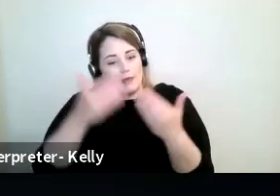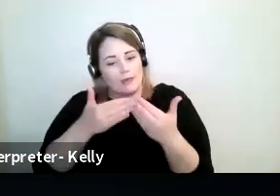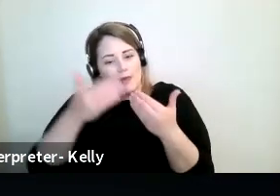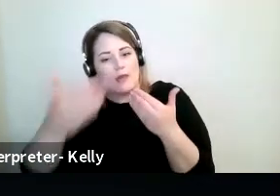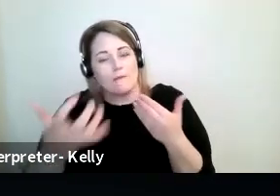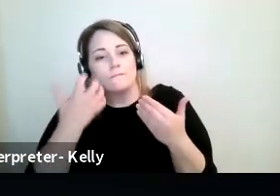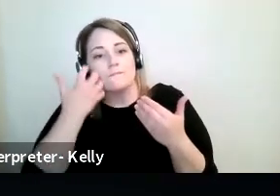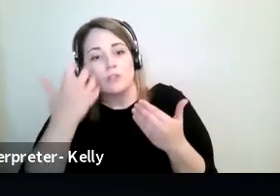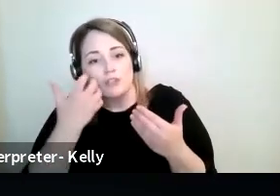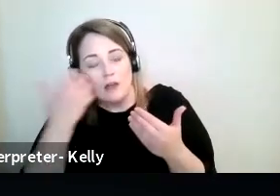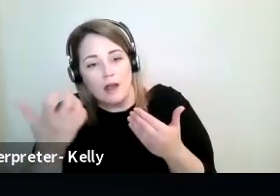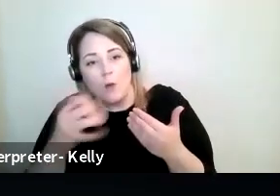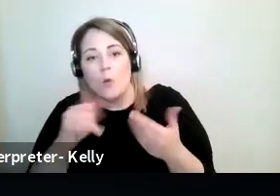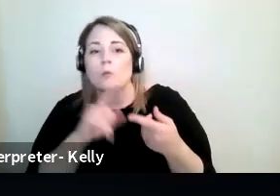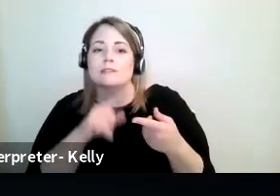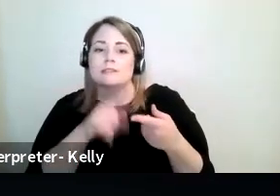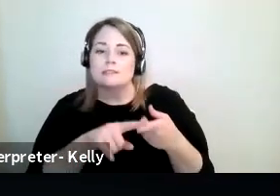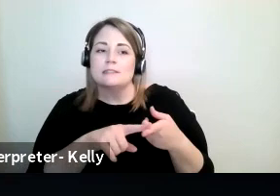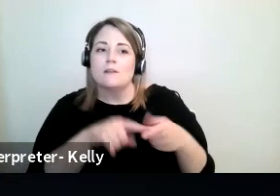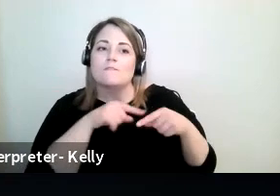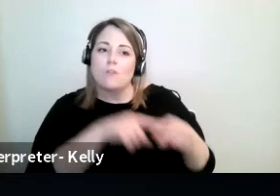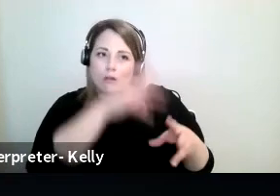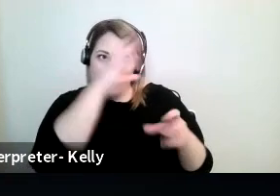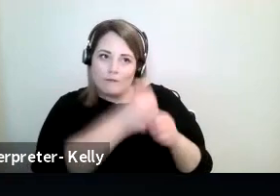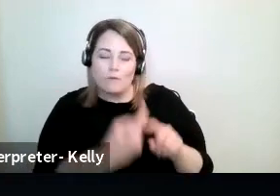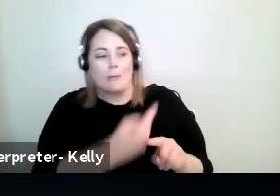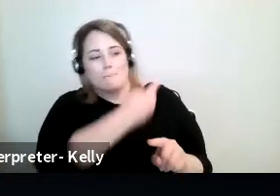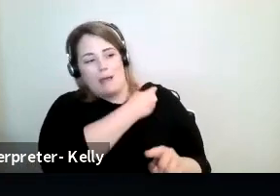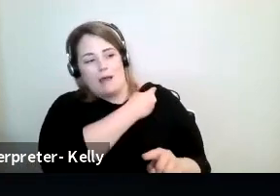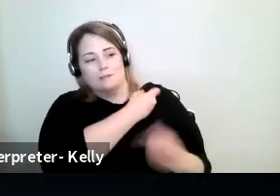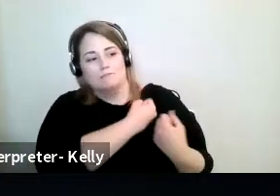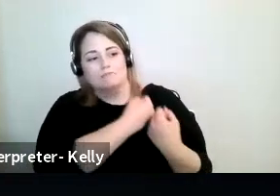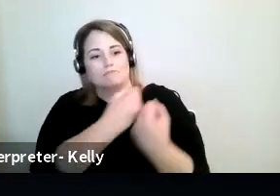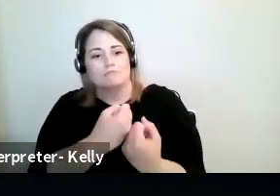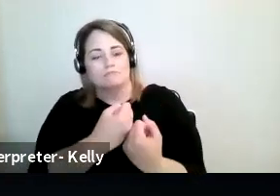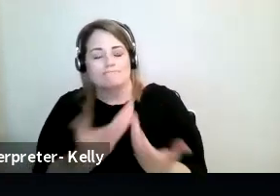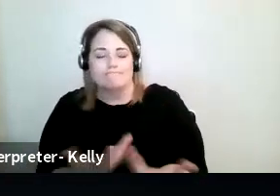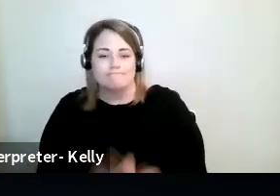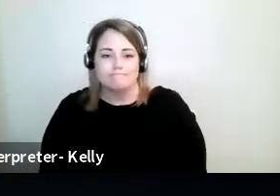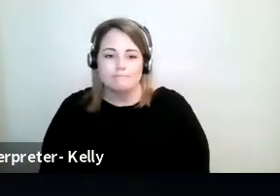are we still informed by the past and what it was? LISA: Yeah. Absolutely. And I know we were having